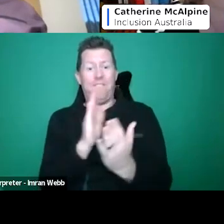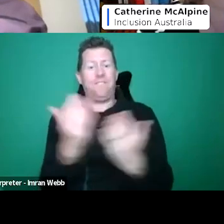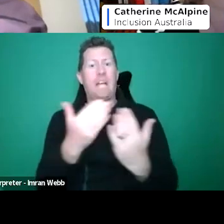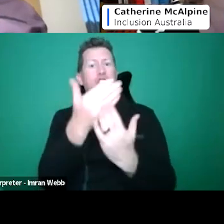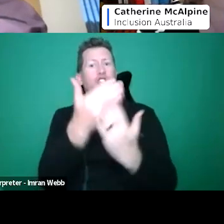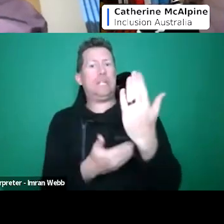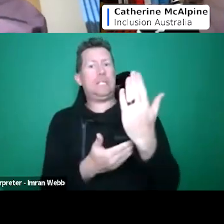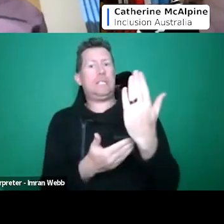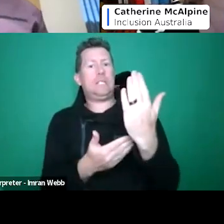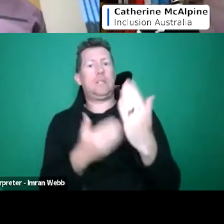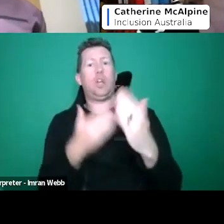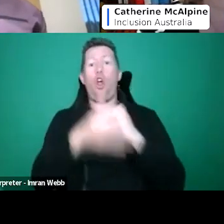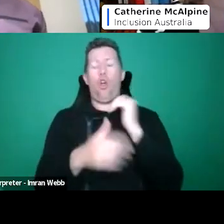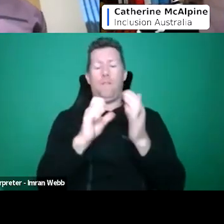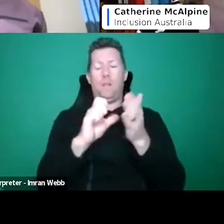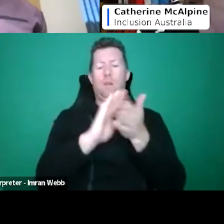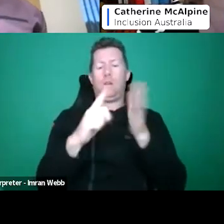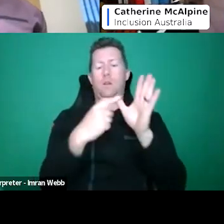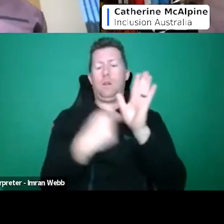So you'll see some detail about what the charter is about